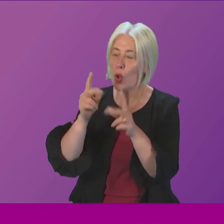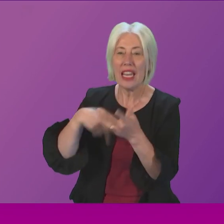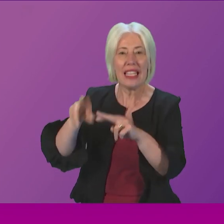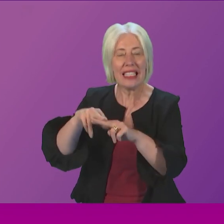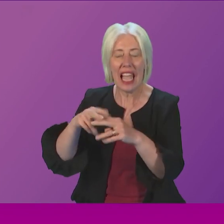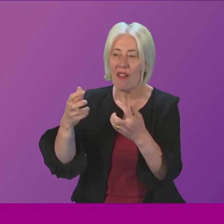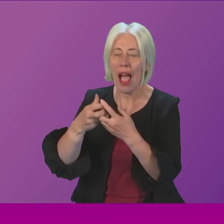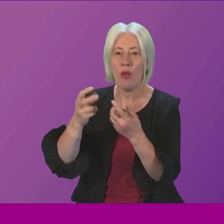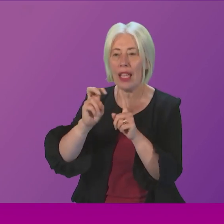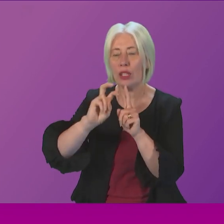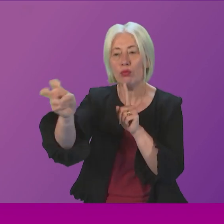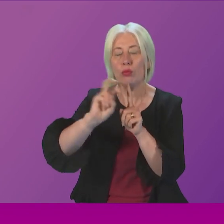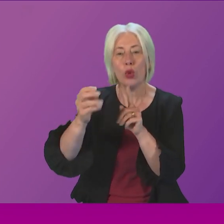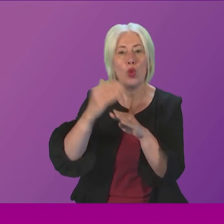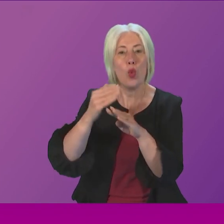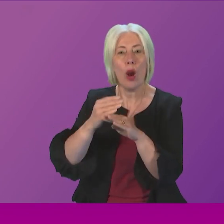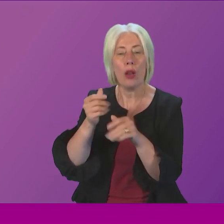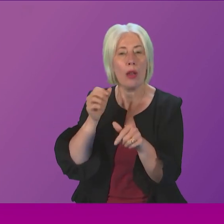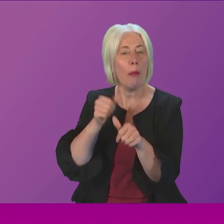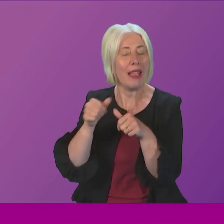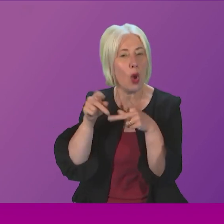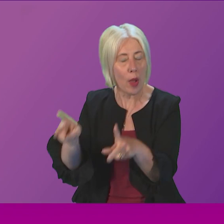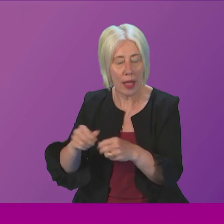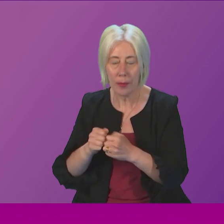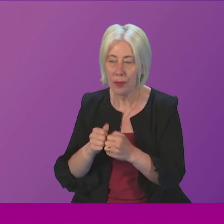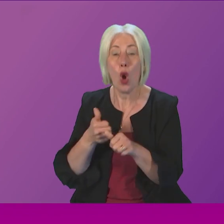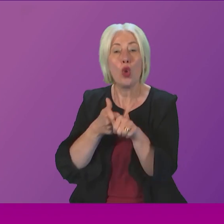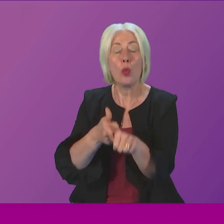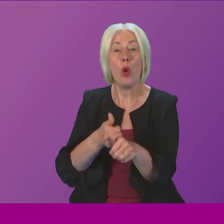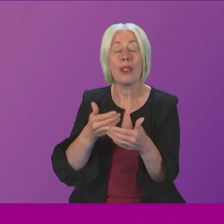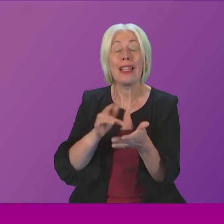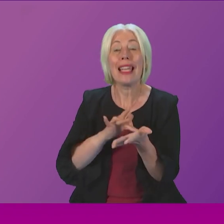The Scottish Government is supporting clean air day through funding Environmental Protection